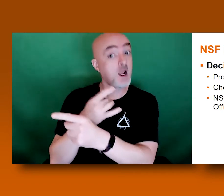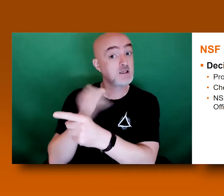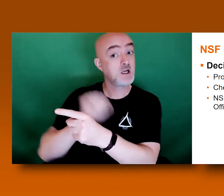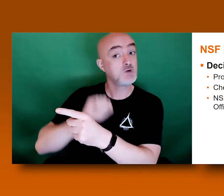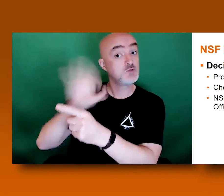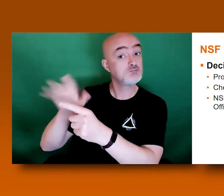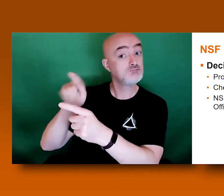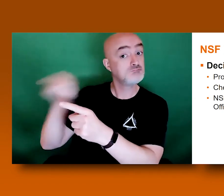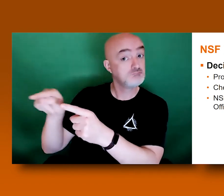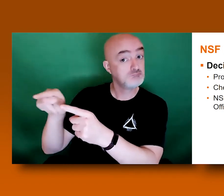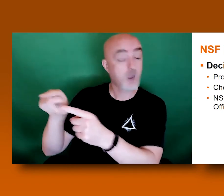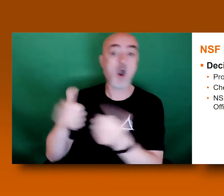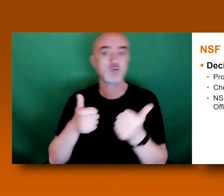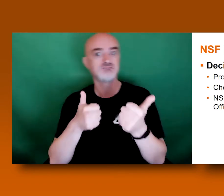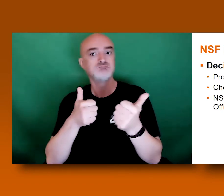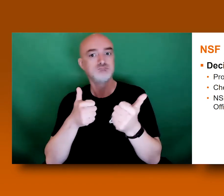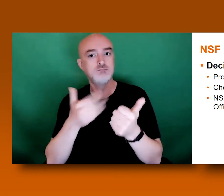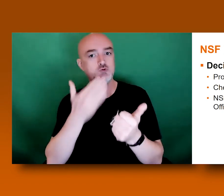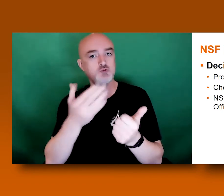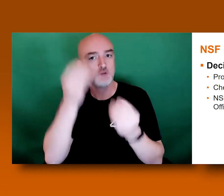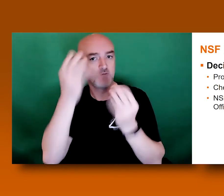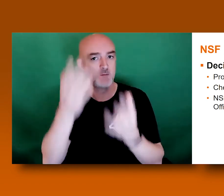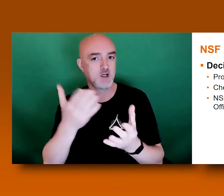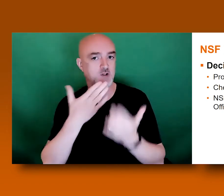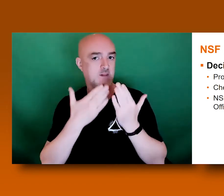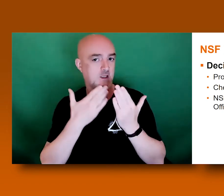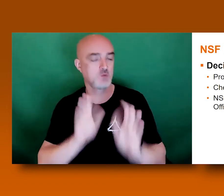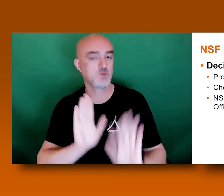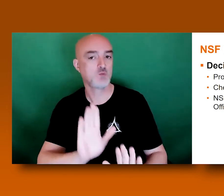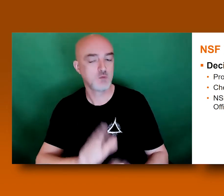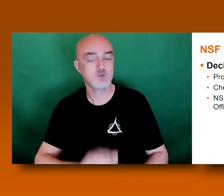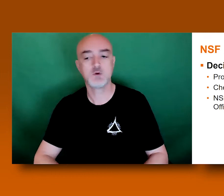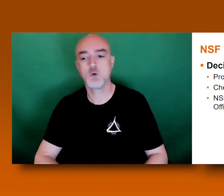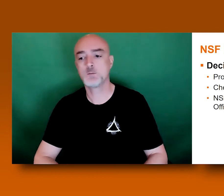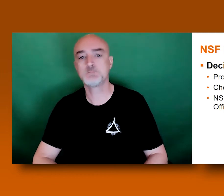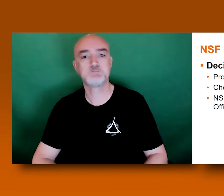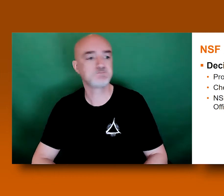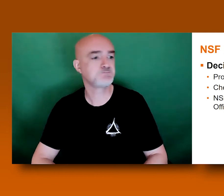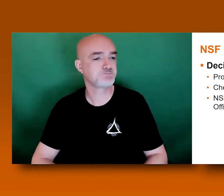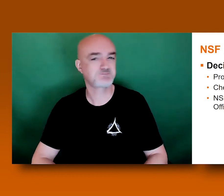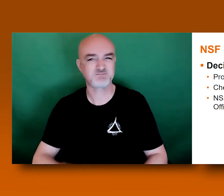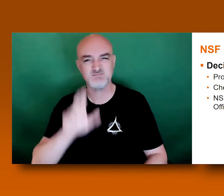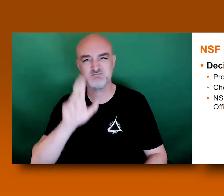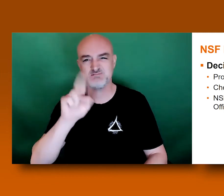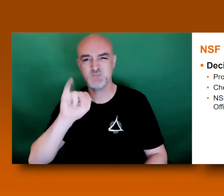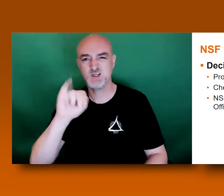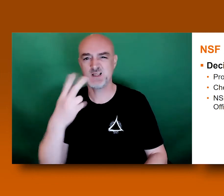aligned with what you're requesting." And so, that's good information to know. That is something you can take advantage of.